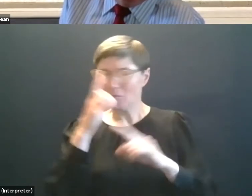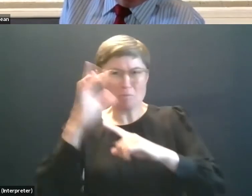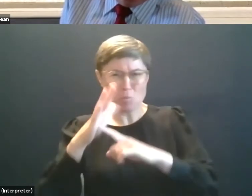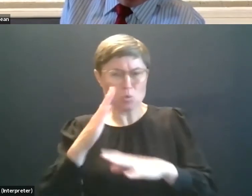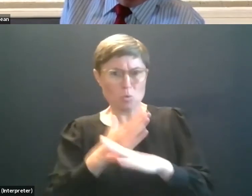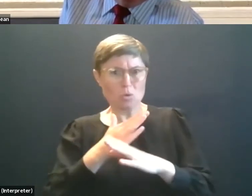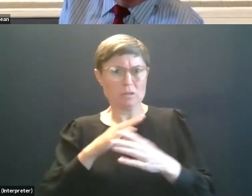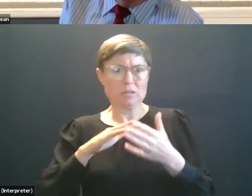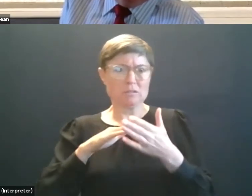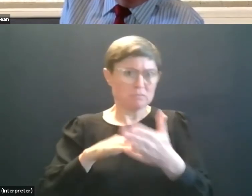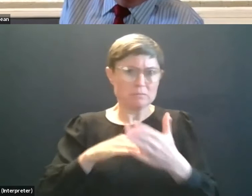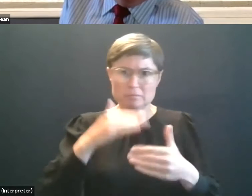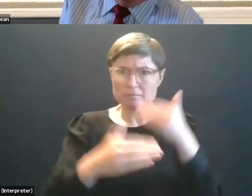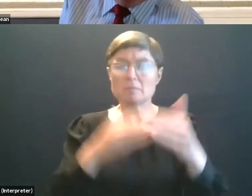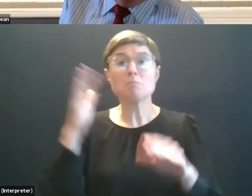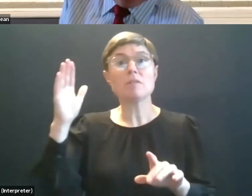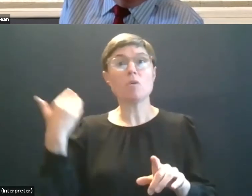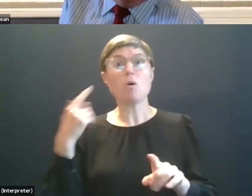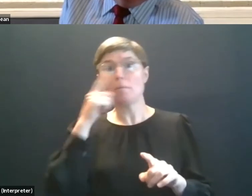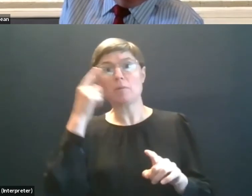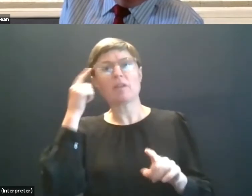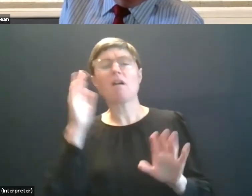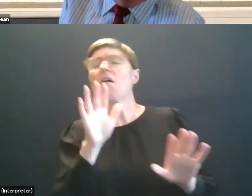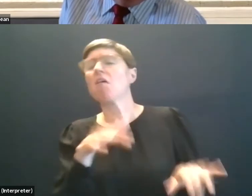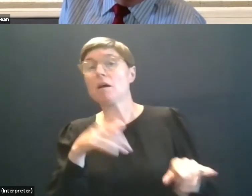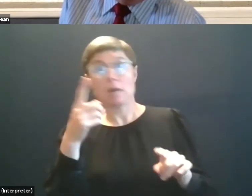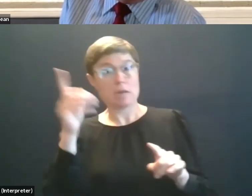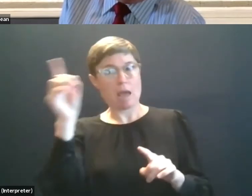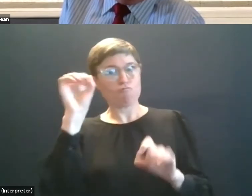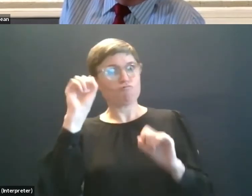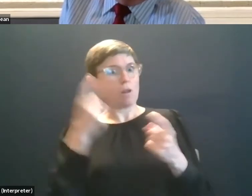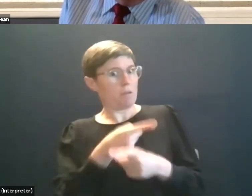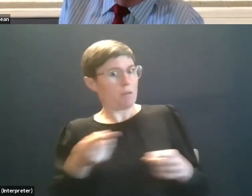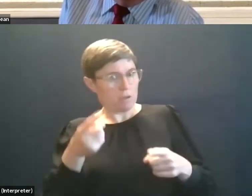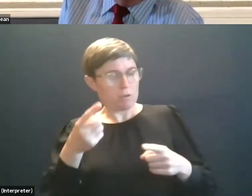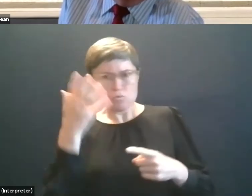haven't been as valued as they should have been and finally I think we could take the